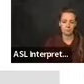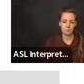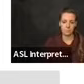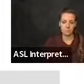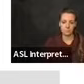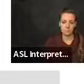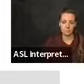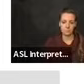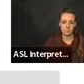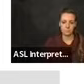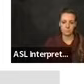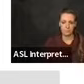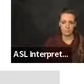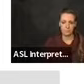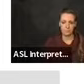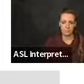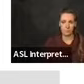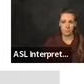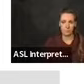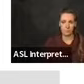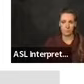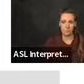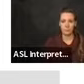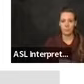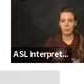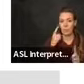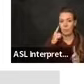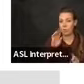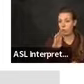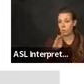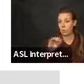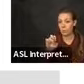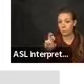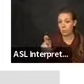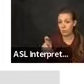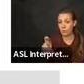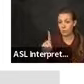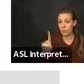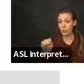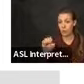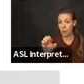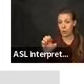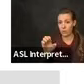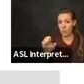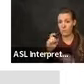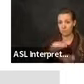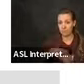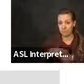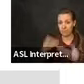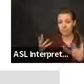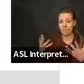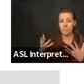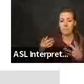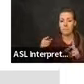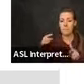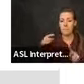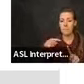Looking at booster dose administration looking at one of the most high risk